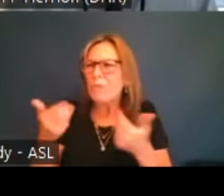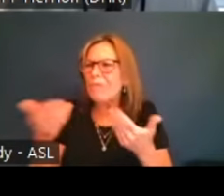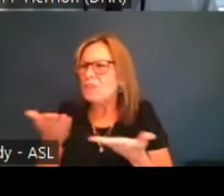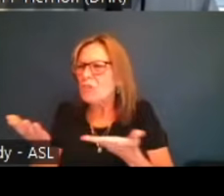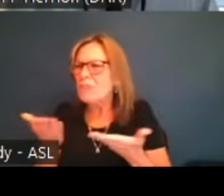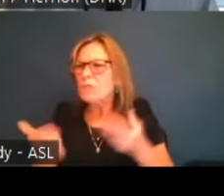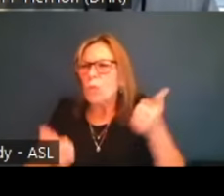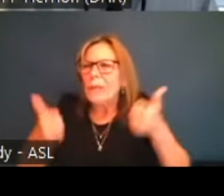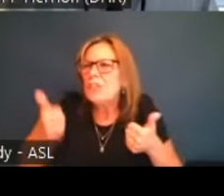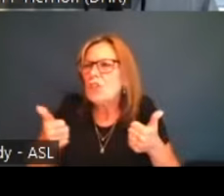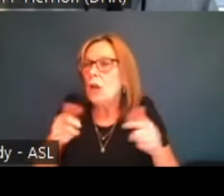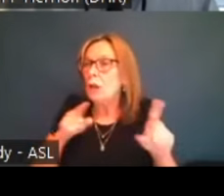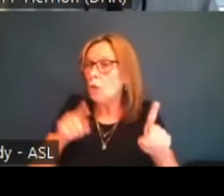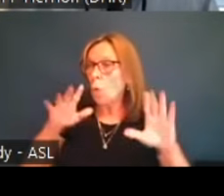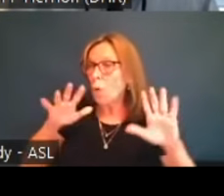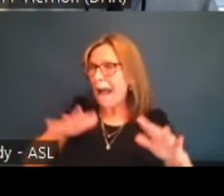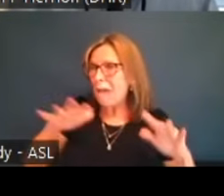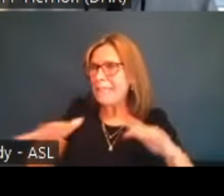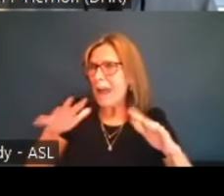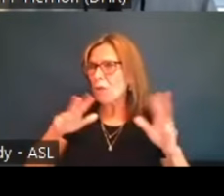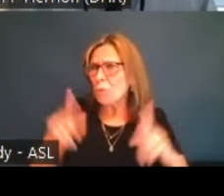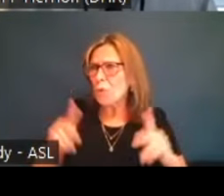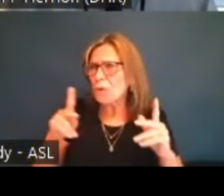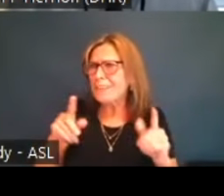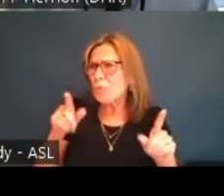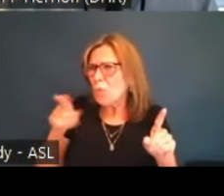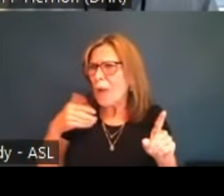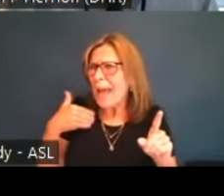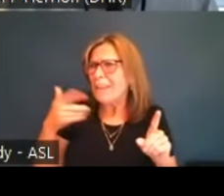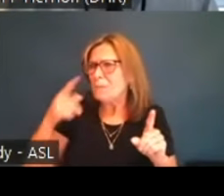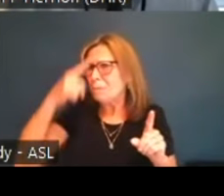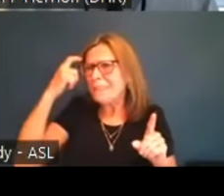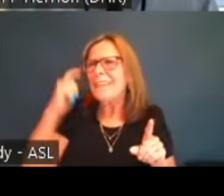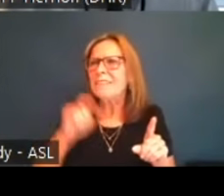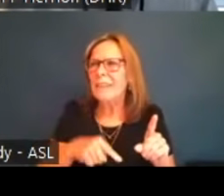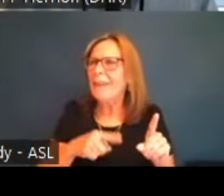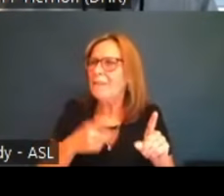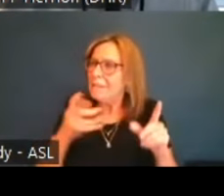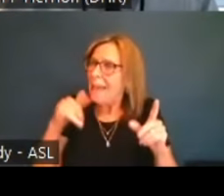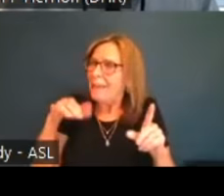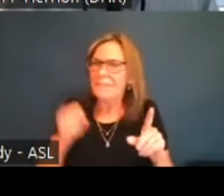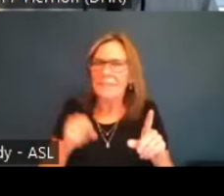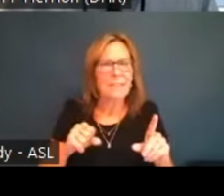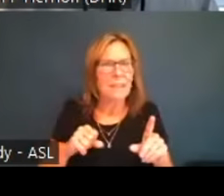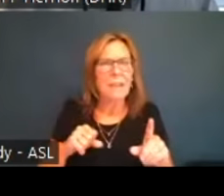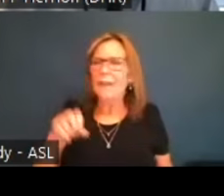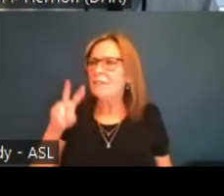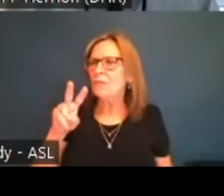again, these are 296,14 dogs, So if a 296,14 dog has been professionally trained but it' s not necessary,